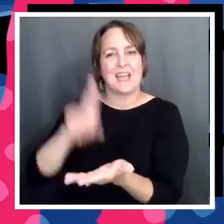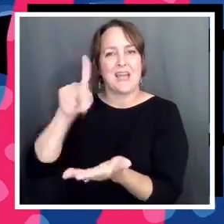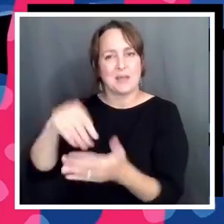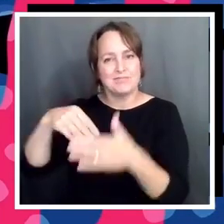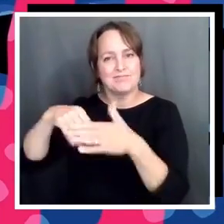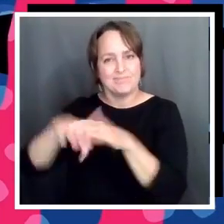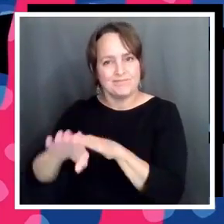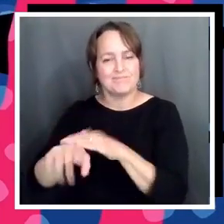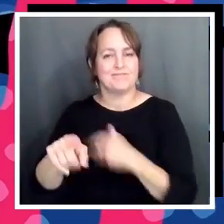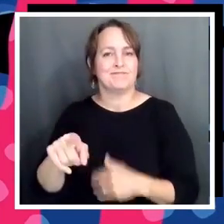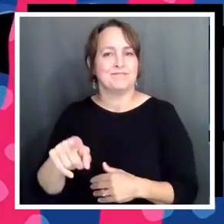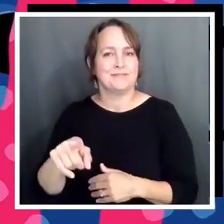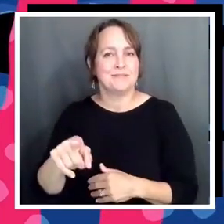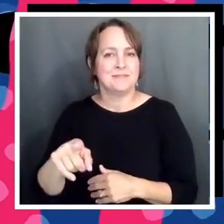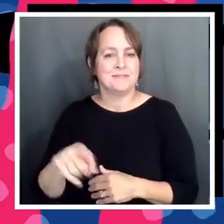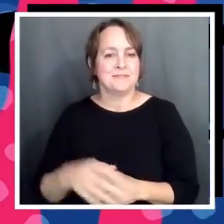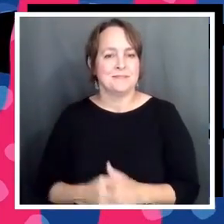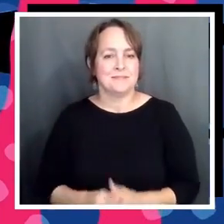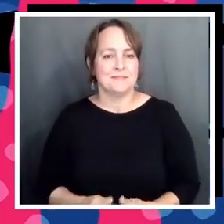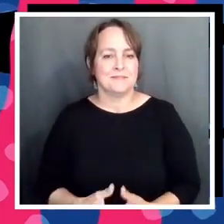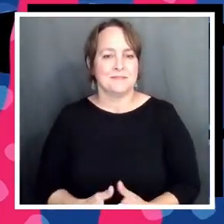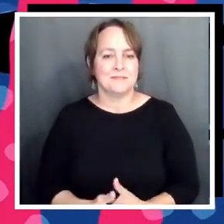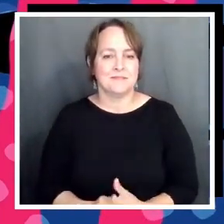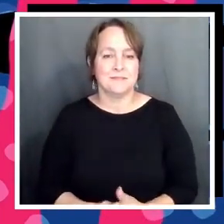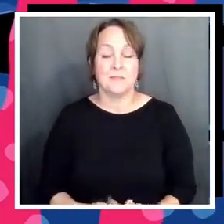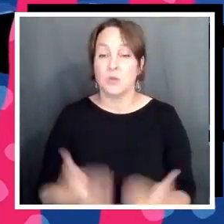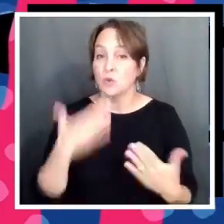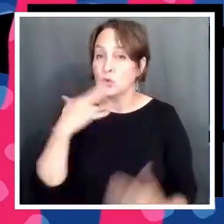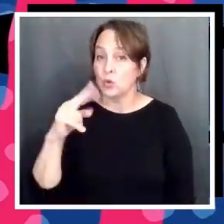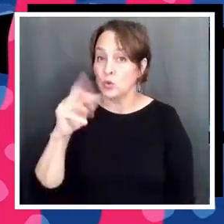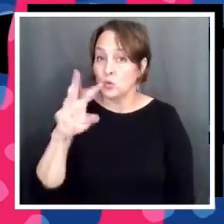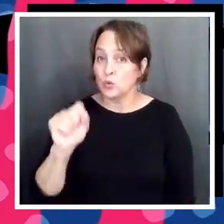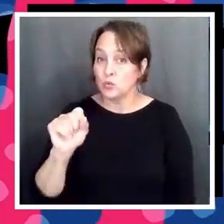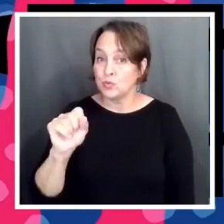YOU.